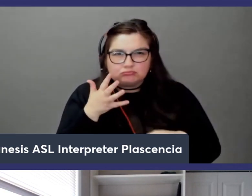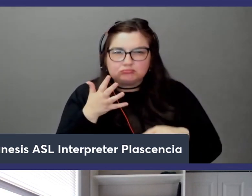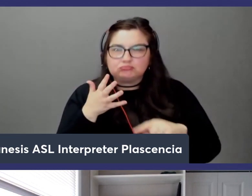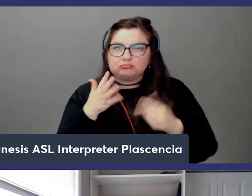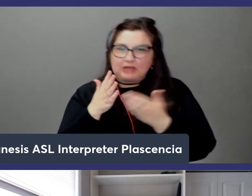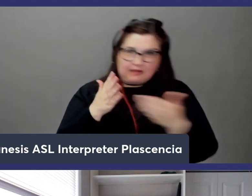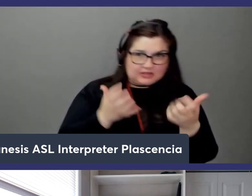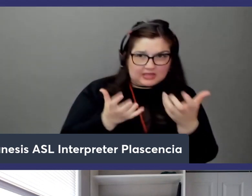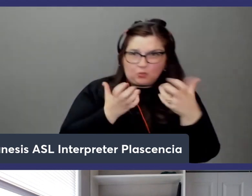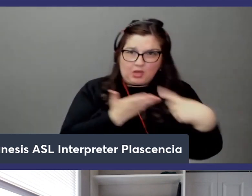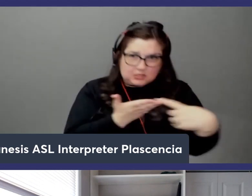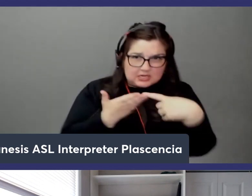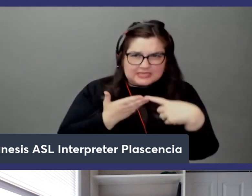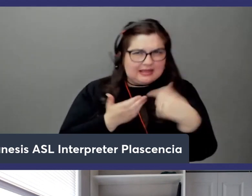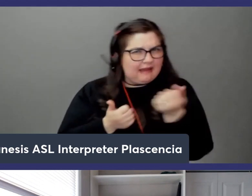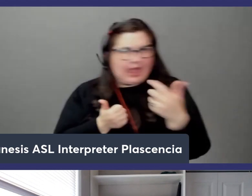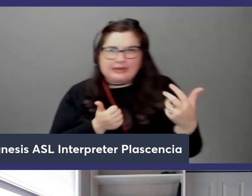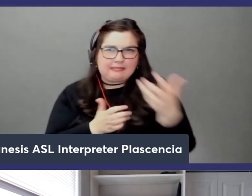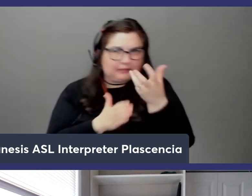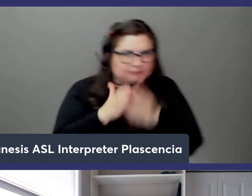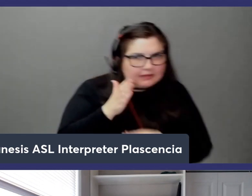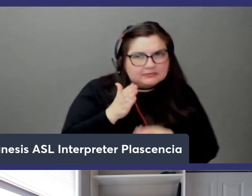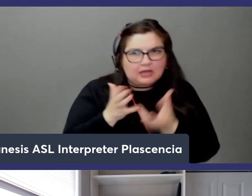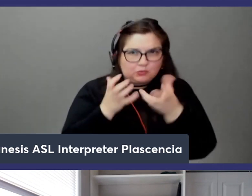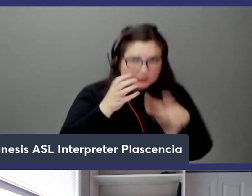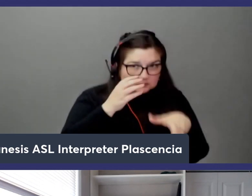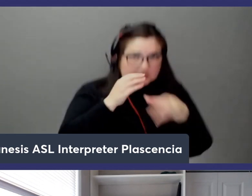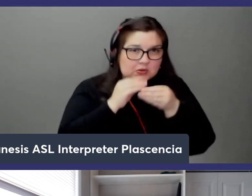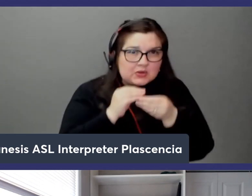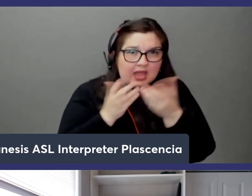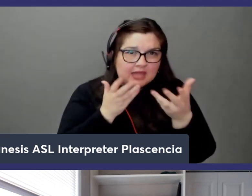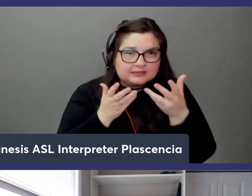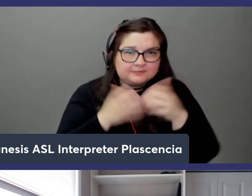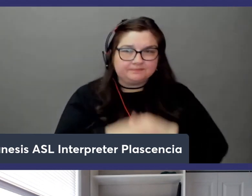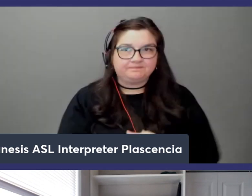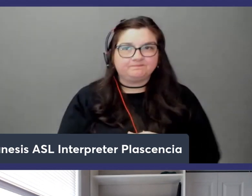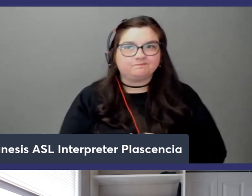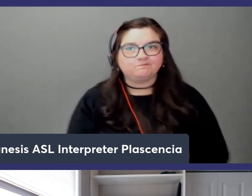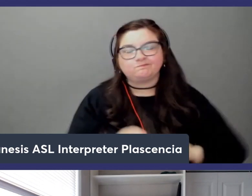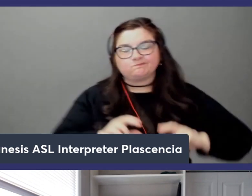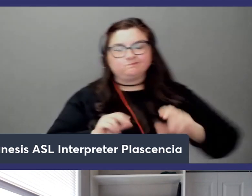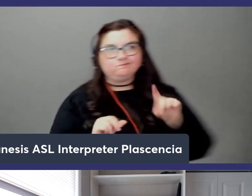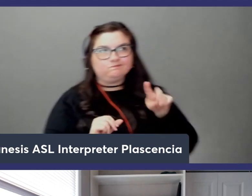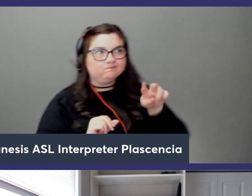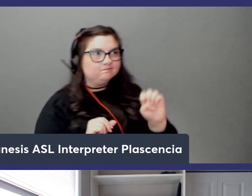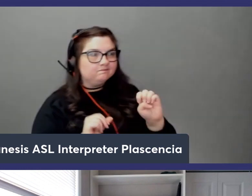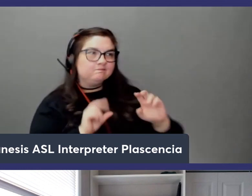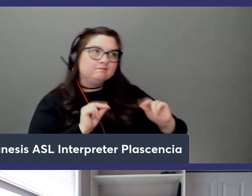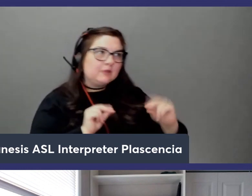Is there anything else we left out before we draw this- No, I think we covered all the key pieces I wanted to do.